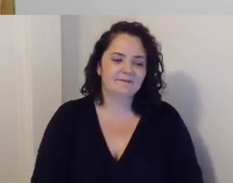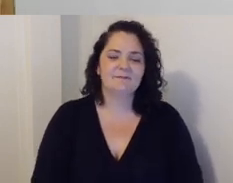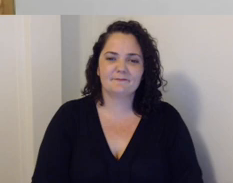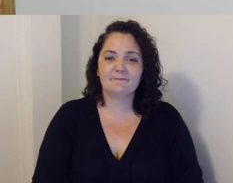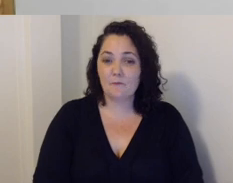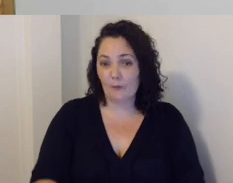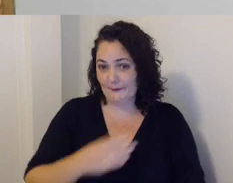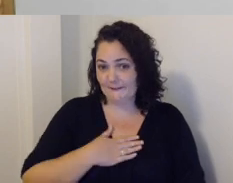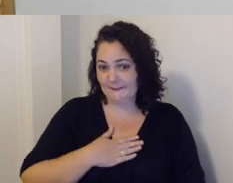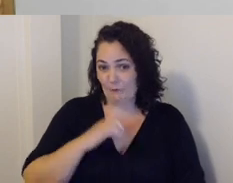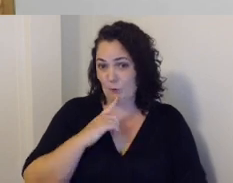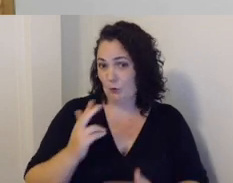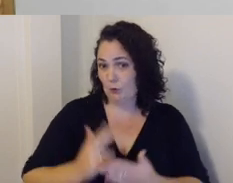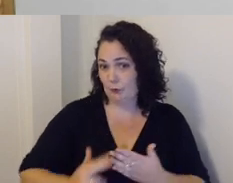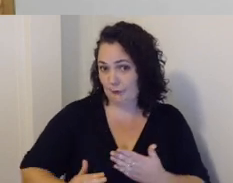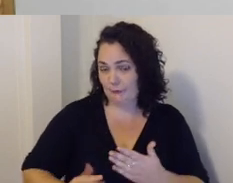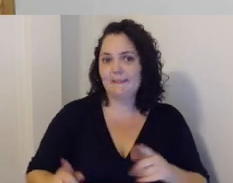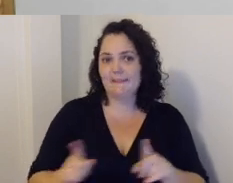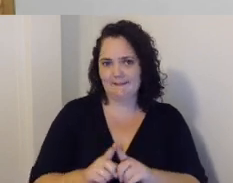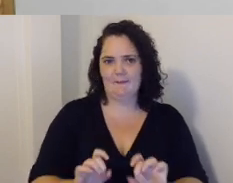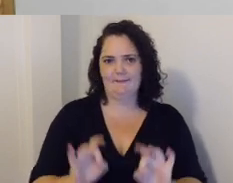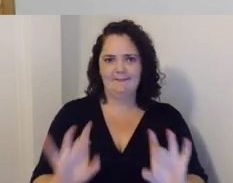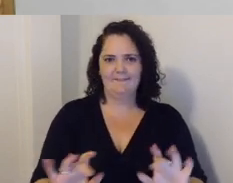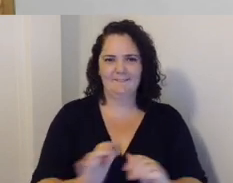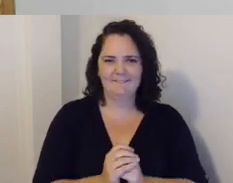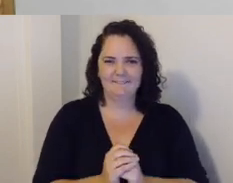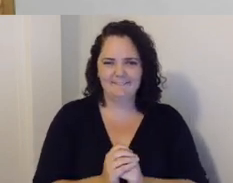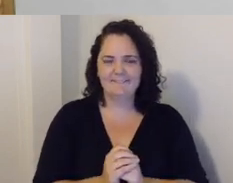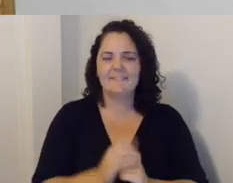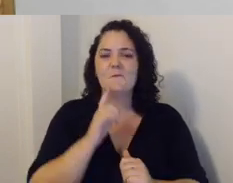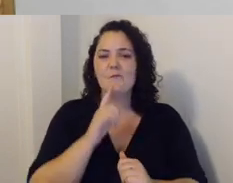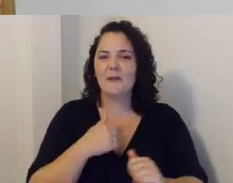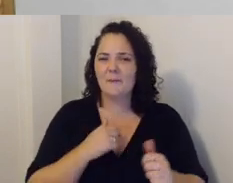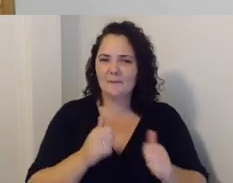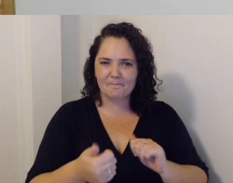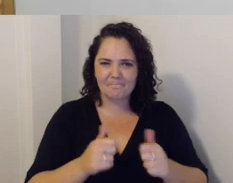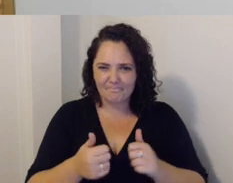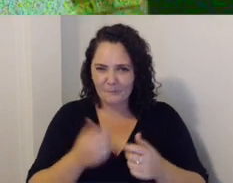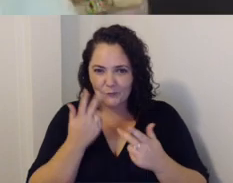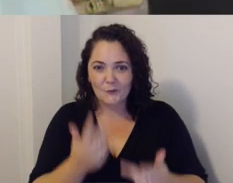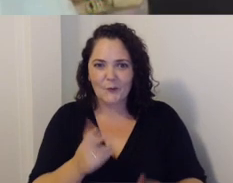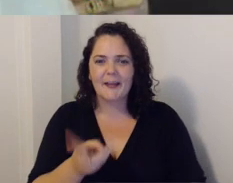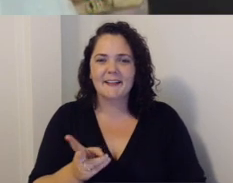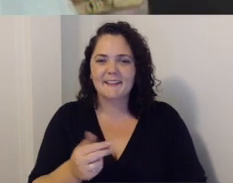drawing so as we work through your drawings we'll check back in periodically with my drawing all